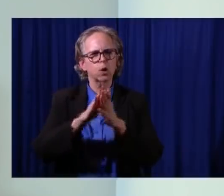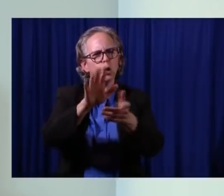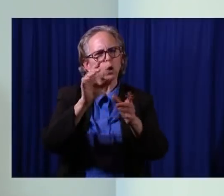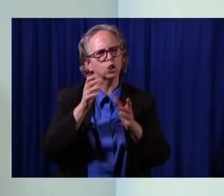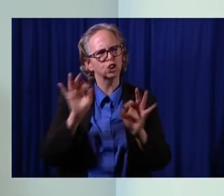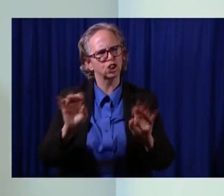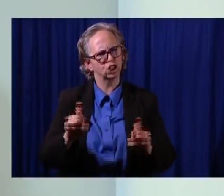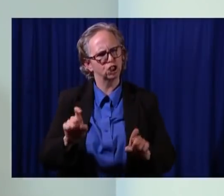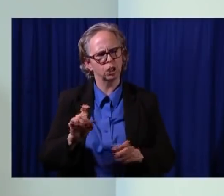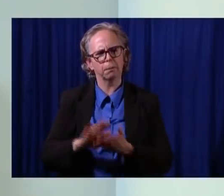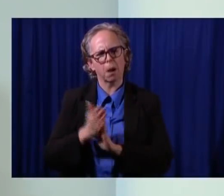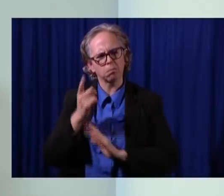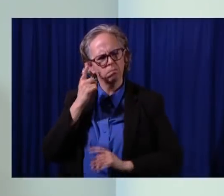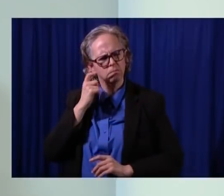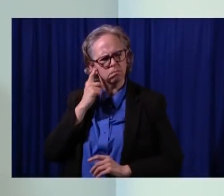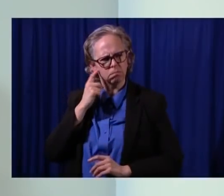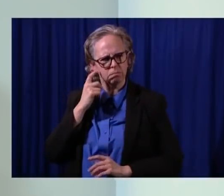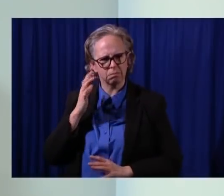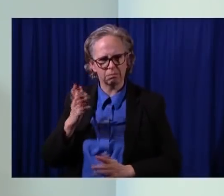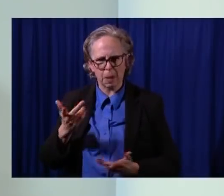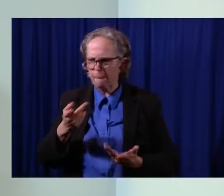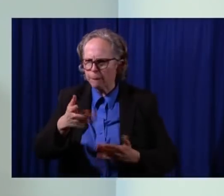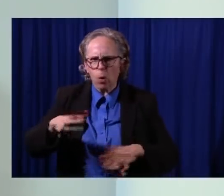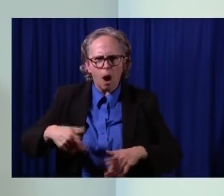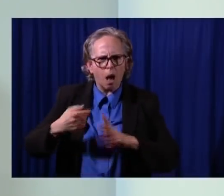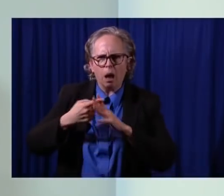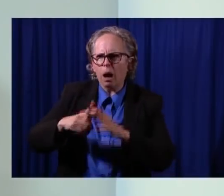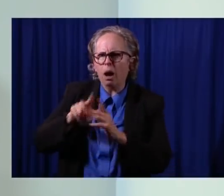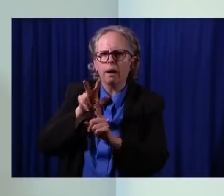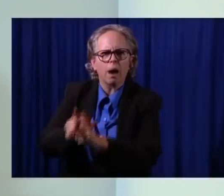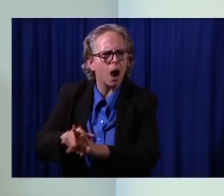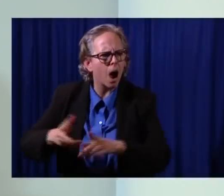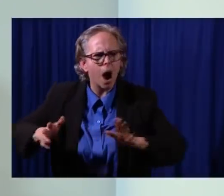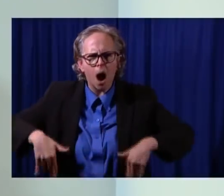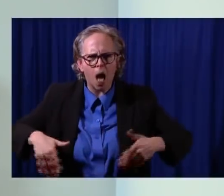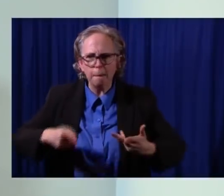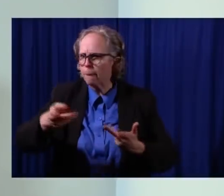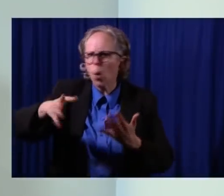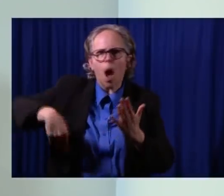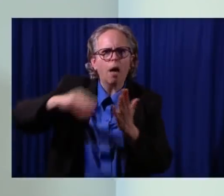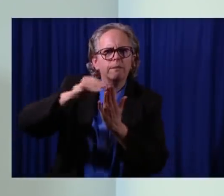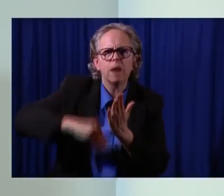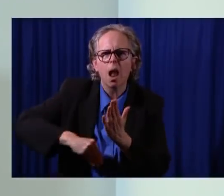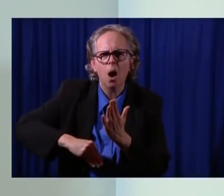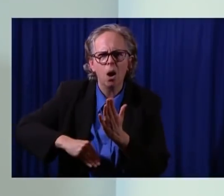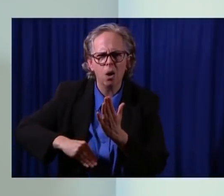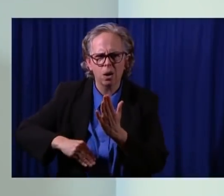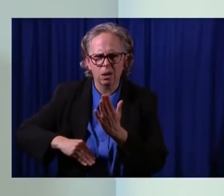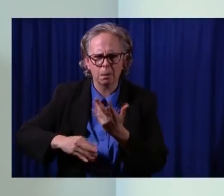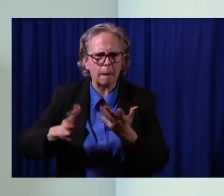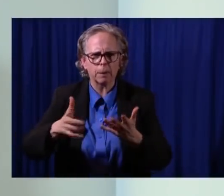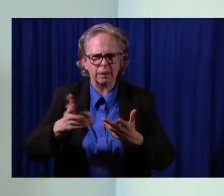THEM TO THIS. IT'S COMMON SENSE ADVICE IS WHAT WE HAVE FOR YOU AND JUST